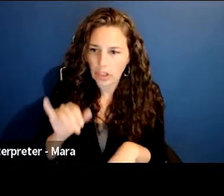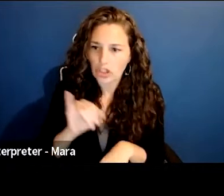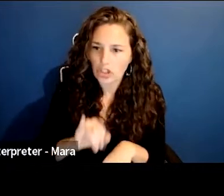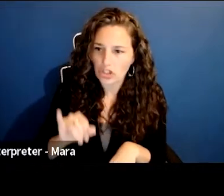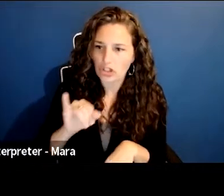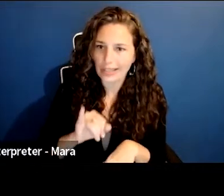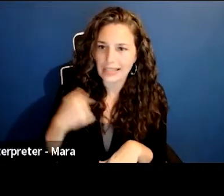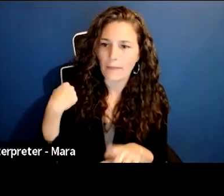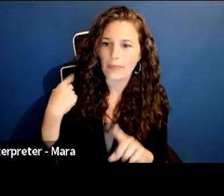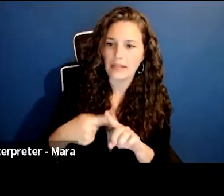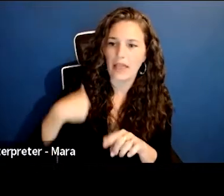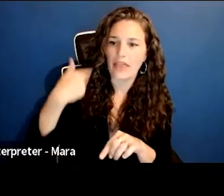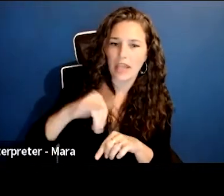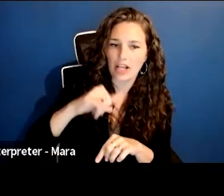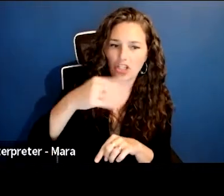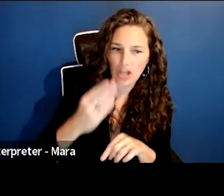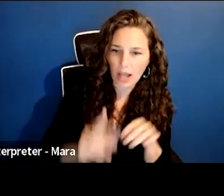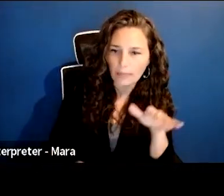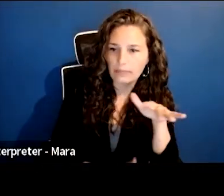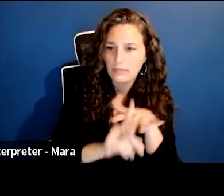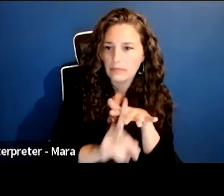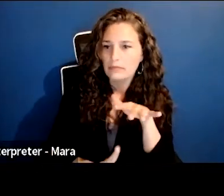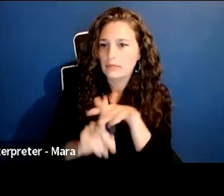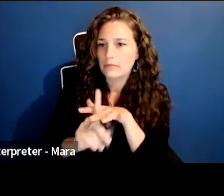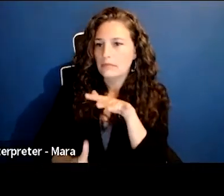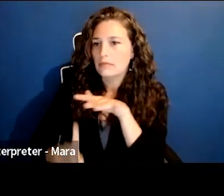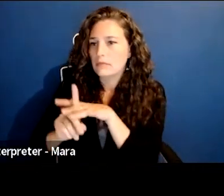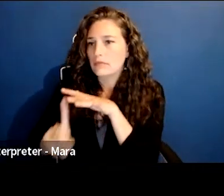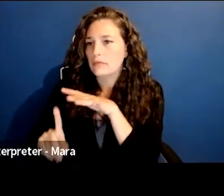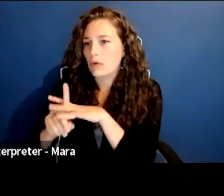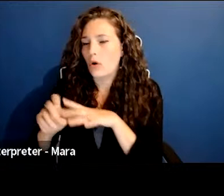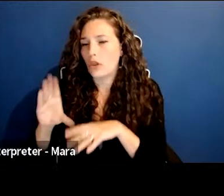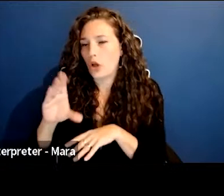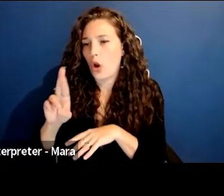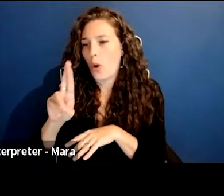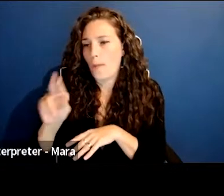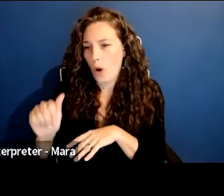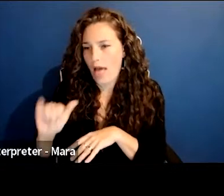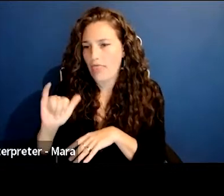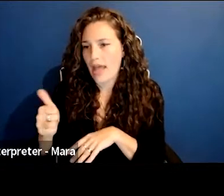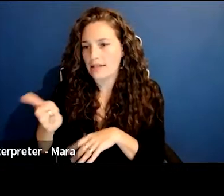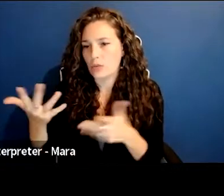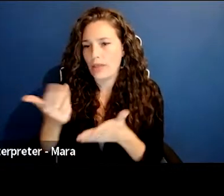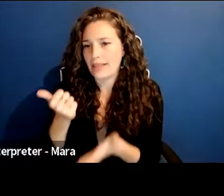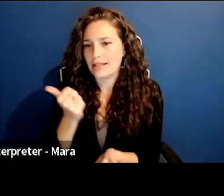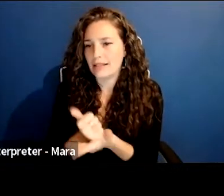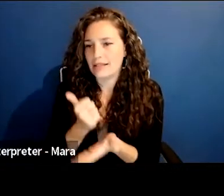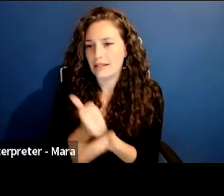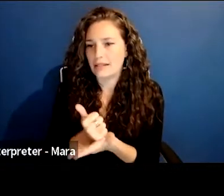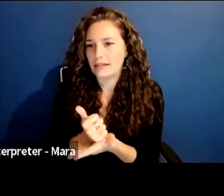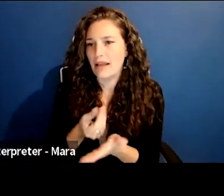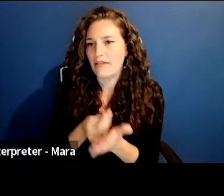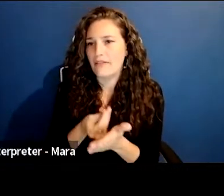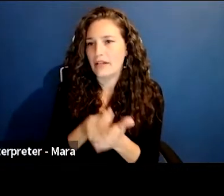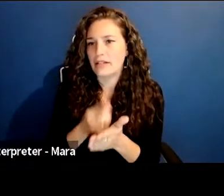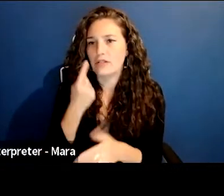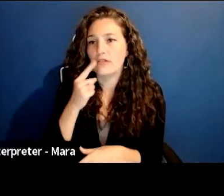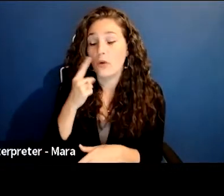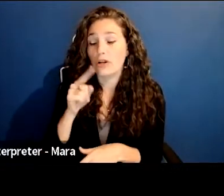or the payments have come through, that is what the COBRA assistance fund is for. I will tell you that these programs,